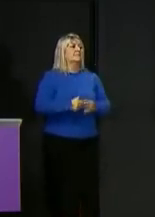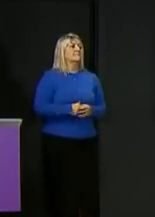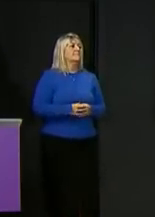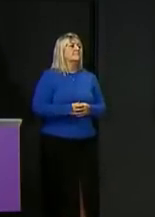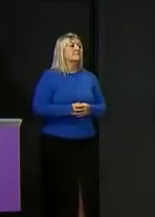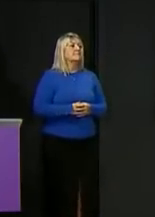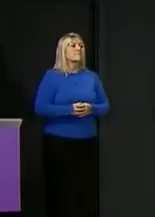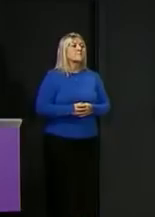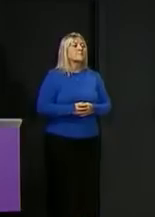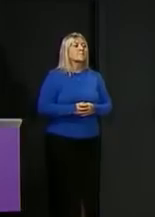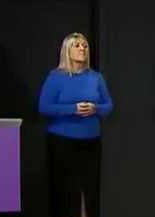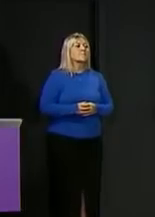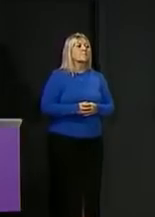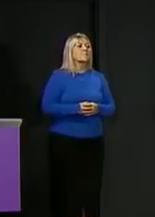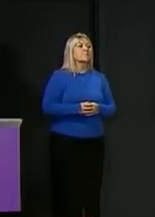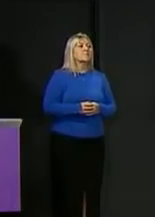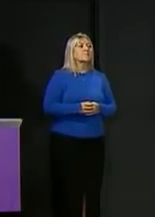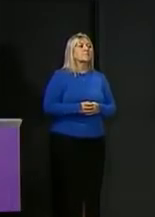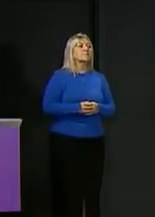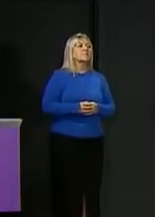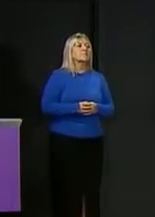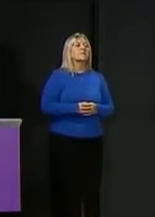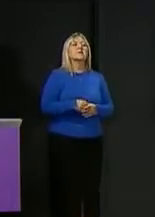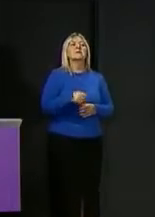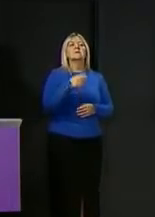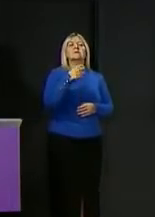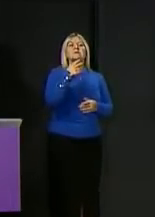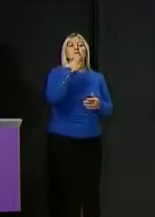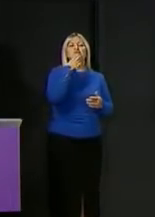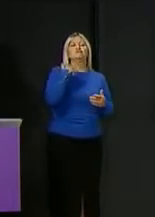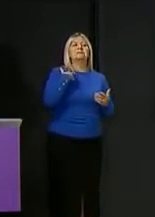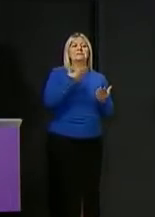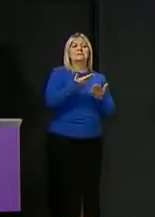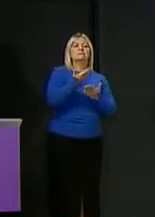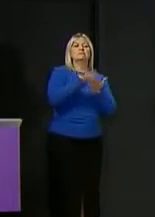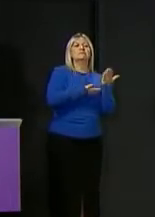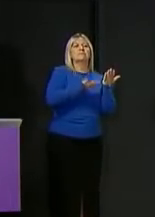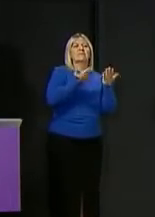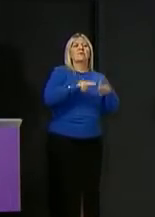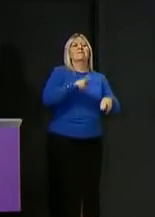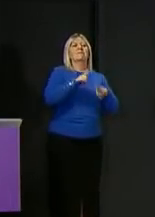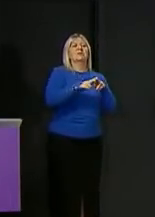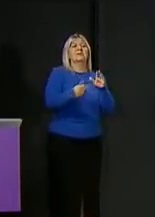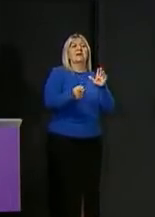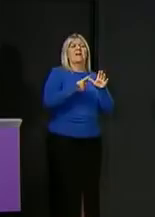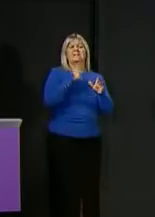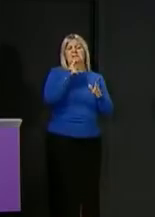latest Fraser of Allander report says the economy is likely to be in limbo for at least the next